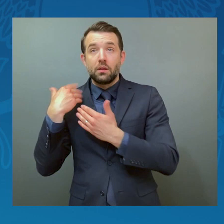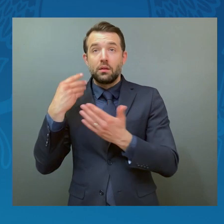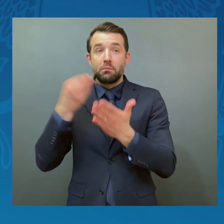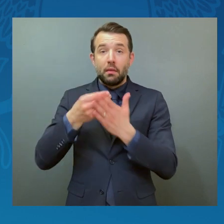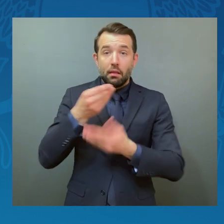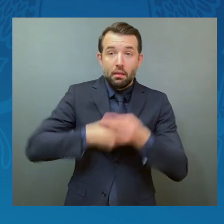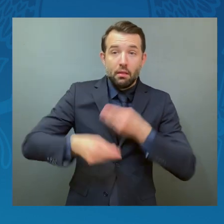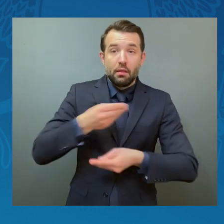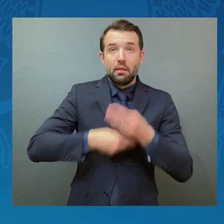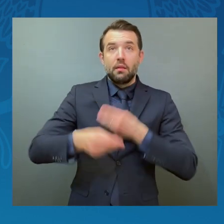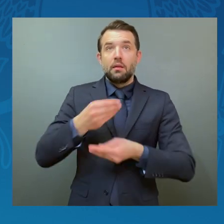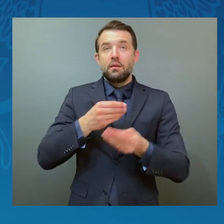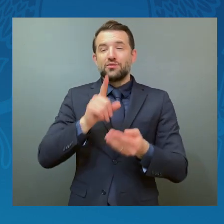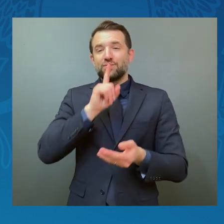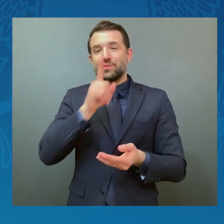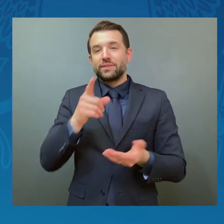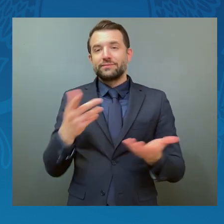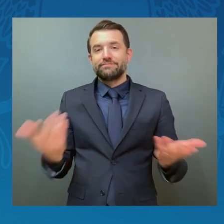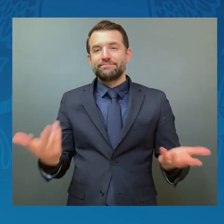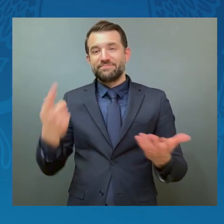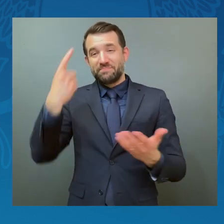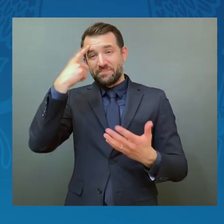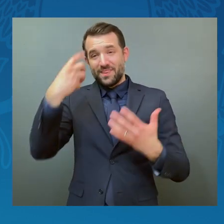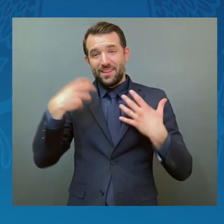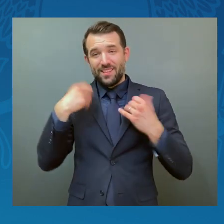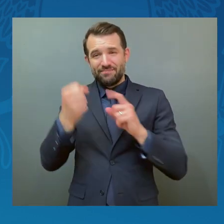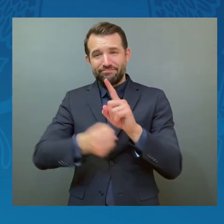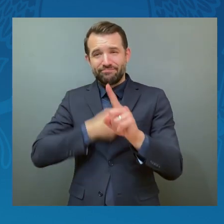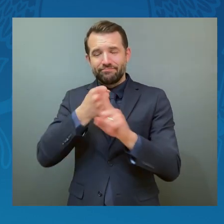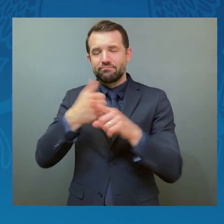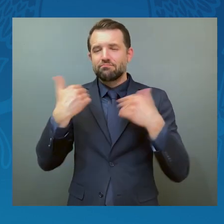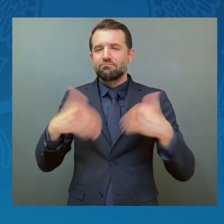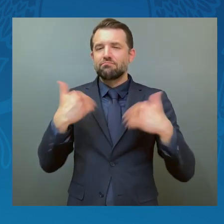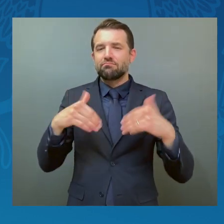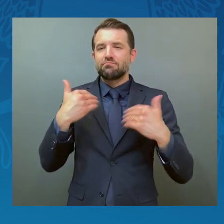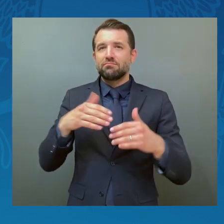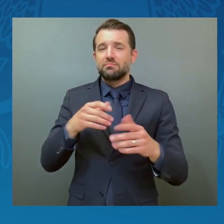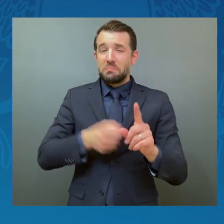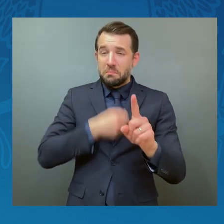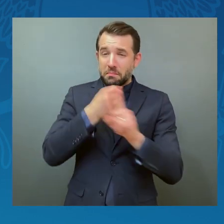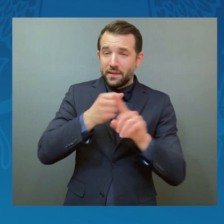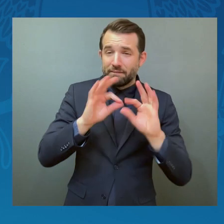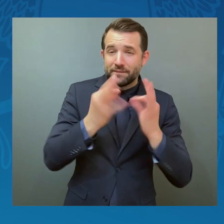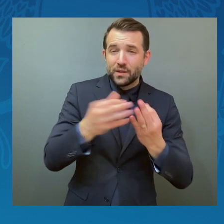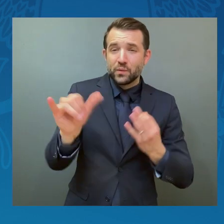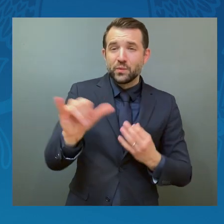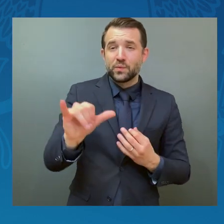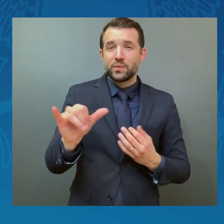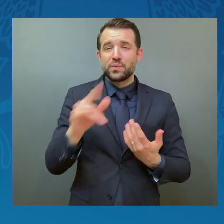to the wellbeing of your family. Unfortunately, this burden is not shouldered equally in America.